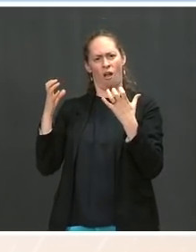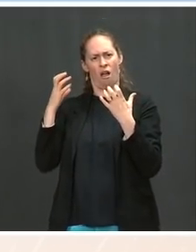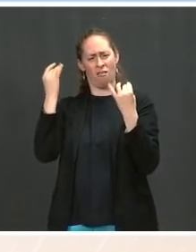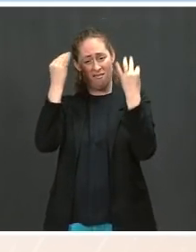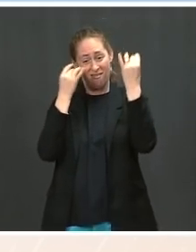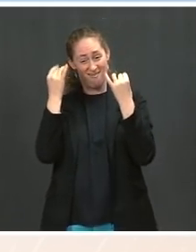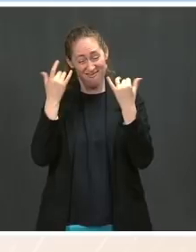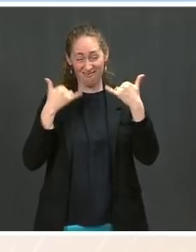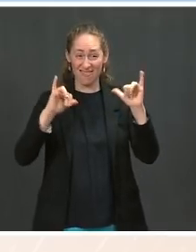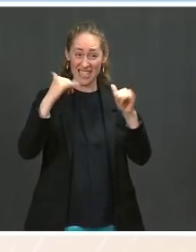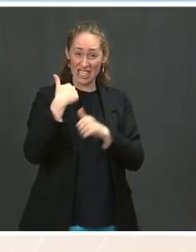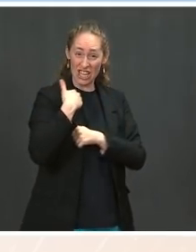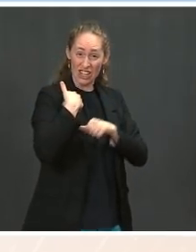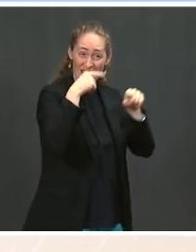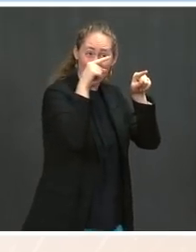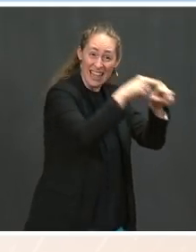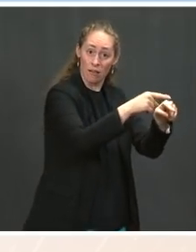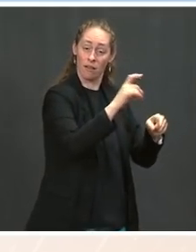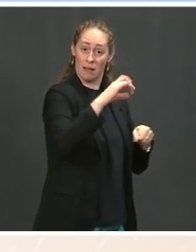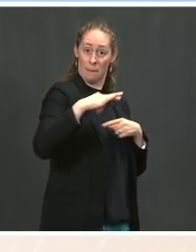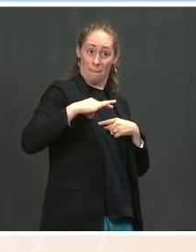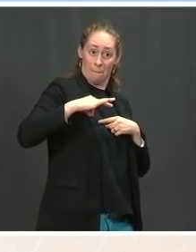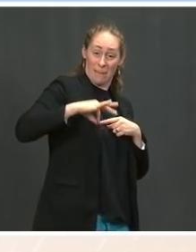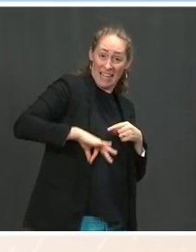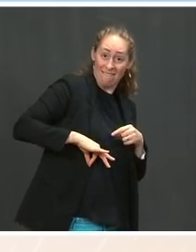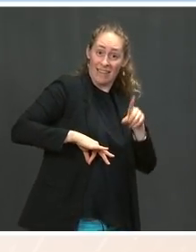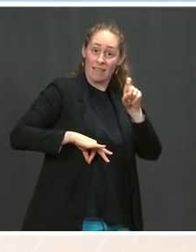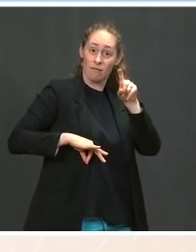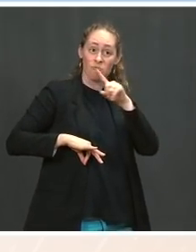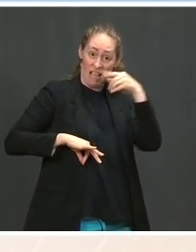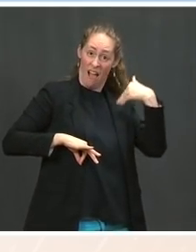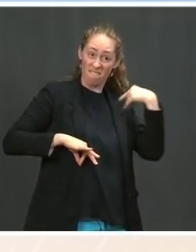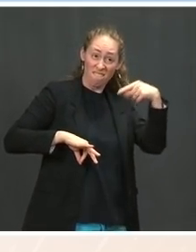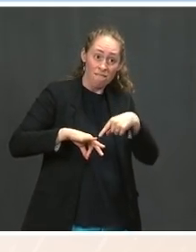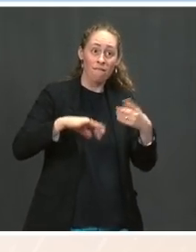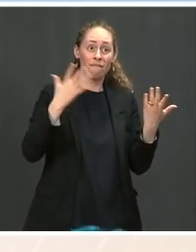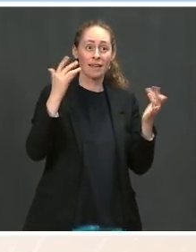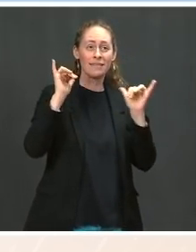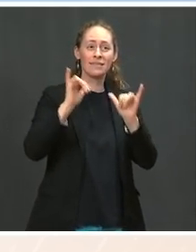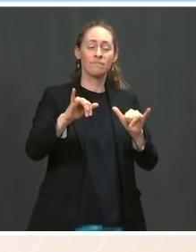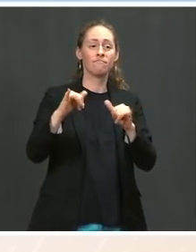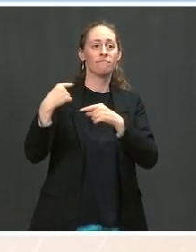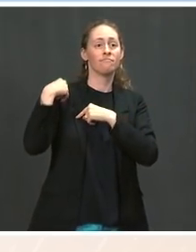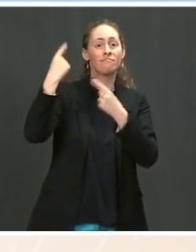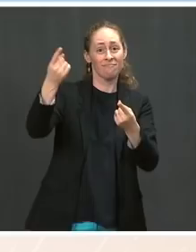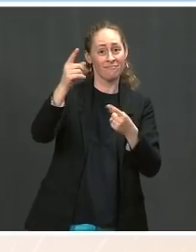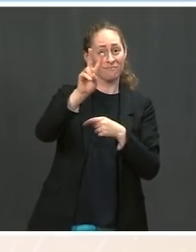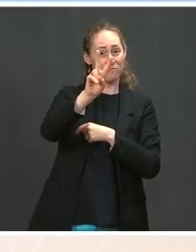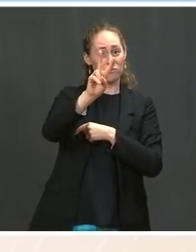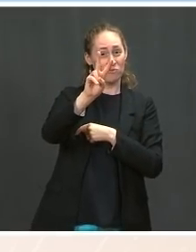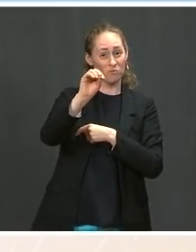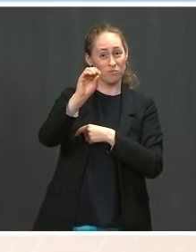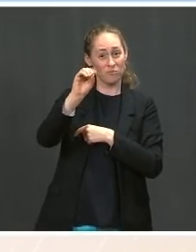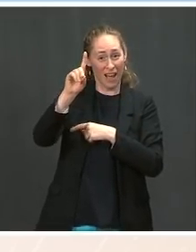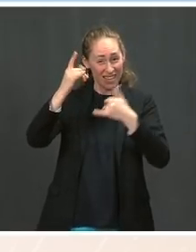a military presence in the same way -- in a version of the same way it has been over the last two decades -- is in our national interest.